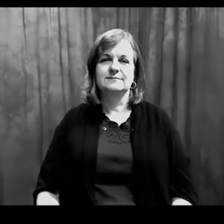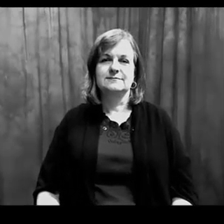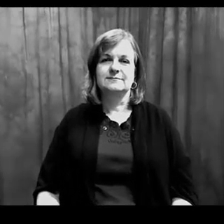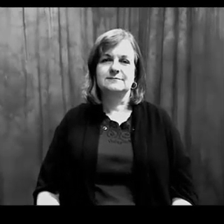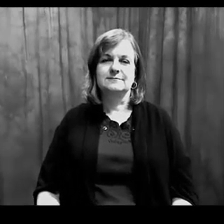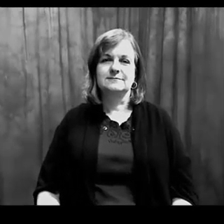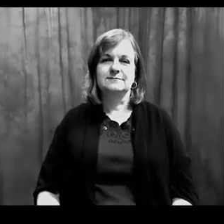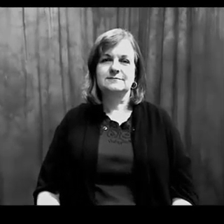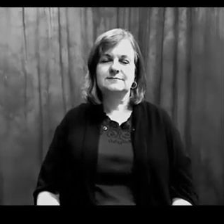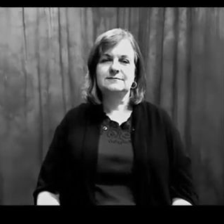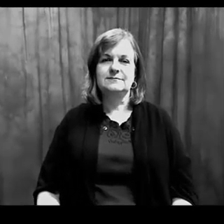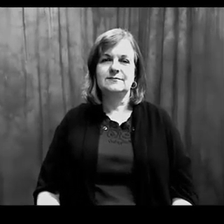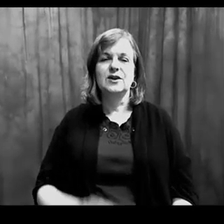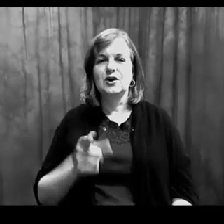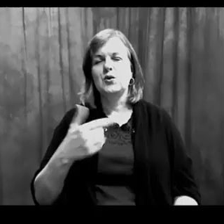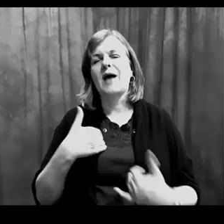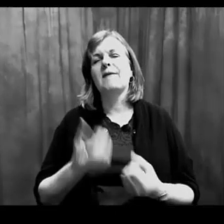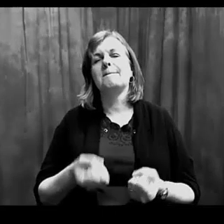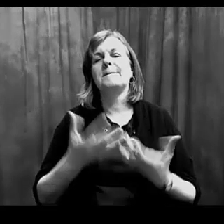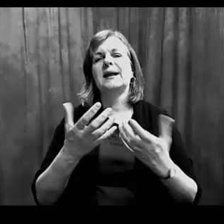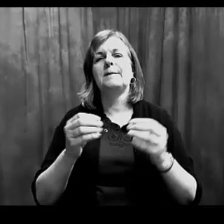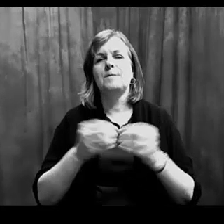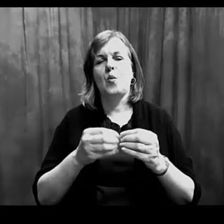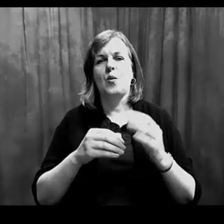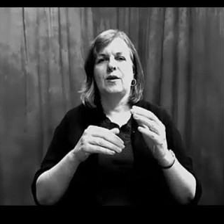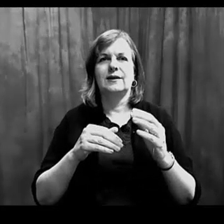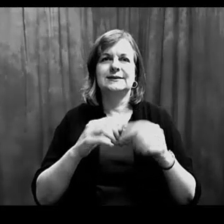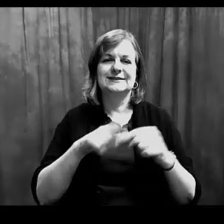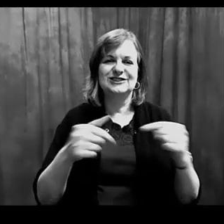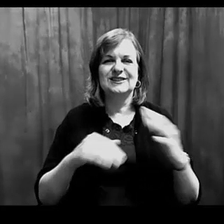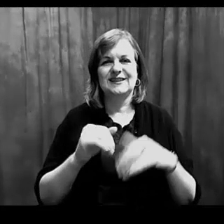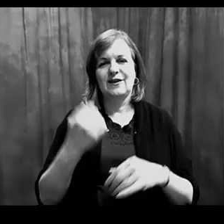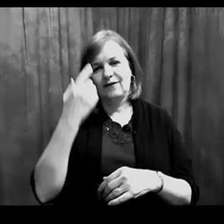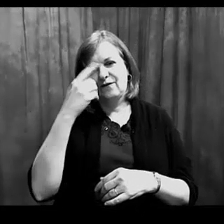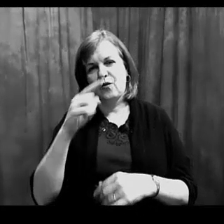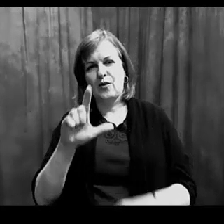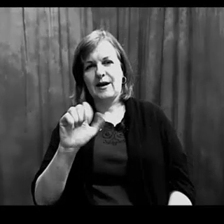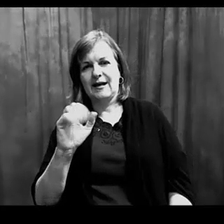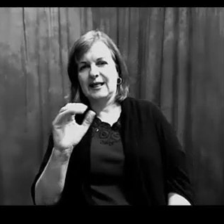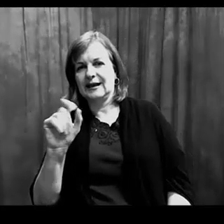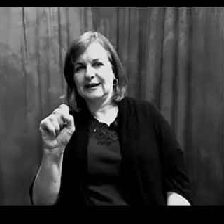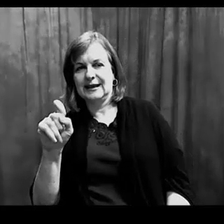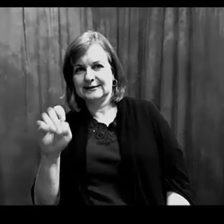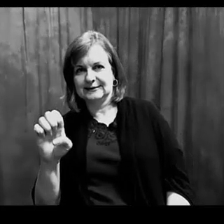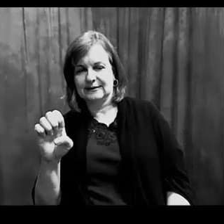we'll look at all different kinds of genes you have many more than just lactase